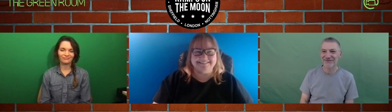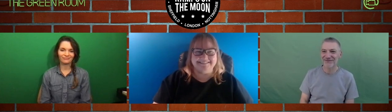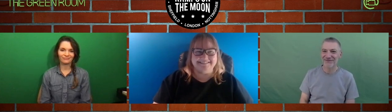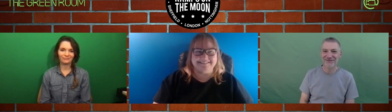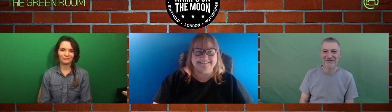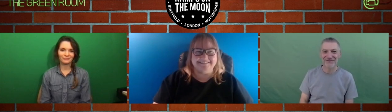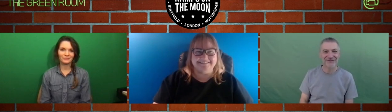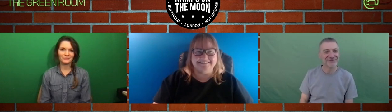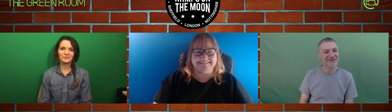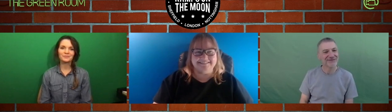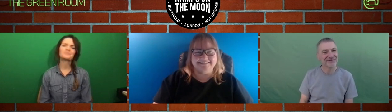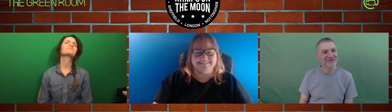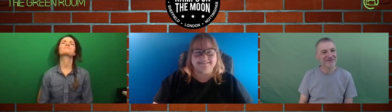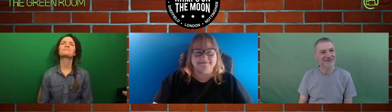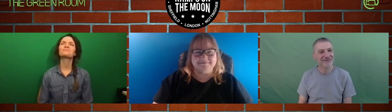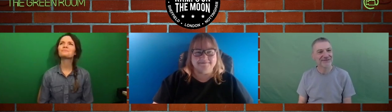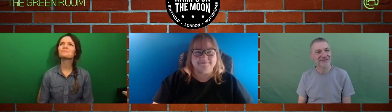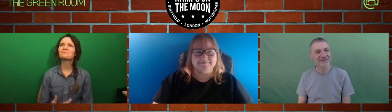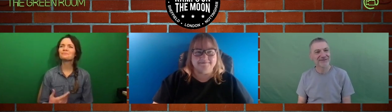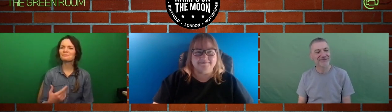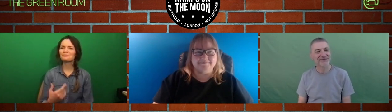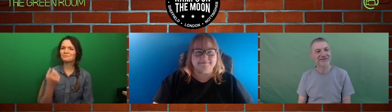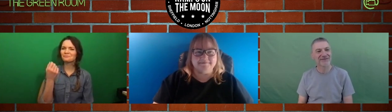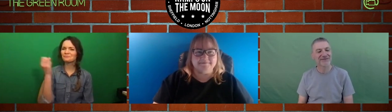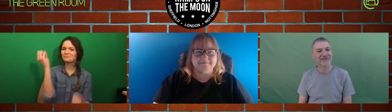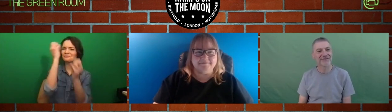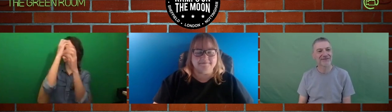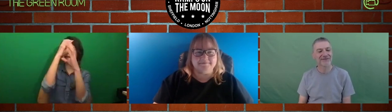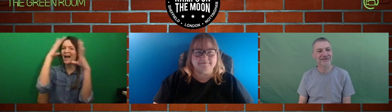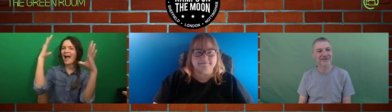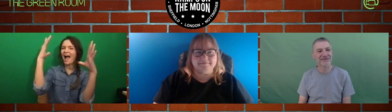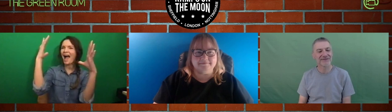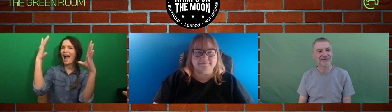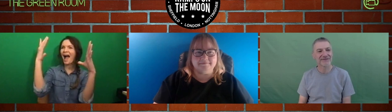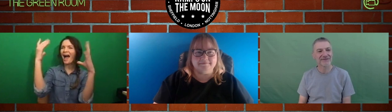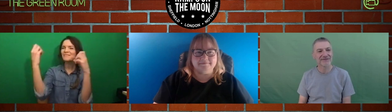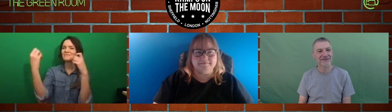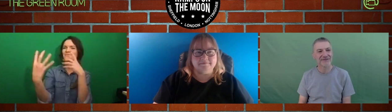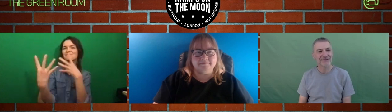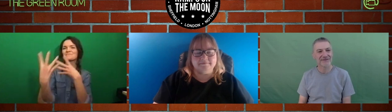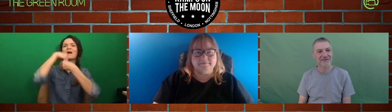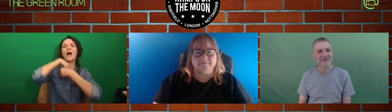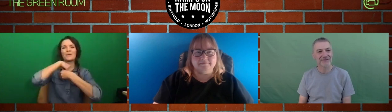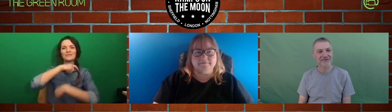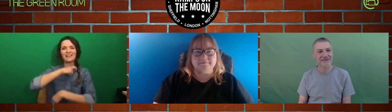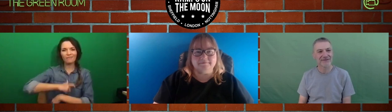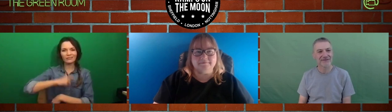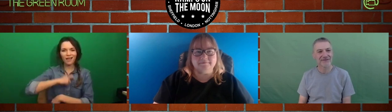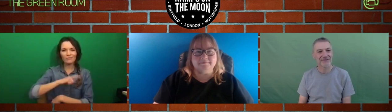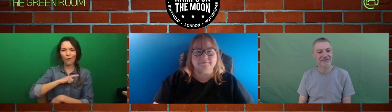Yeah I can really see how that helps to build your character Rebekah. How that back story is